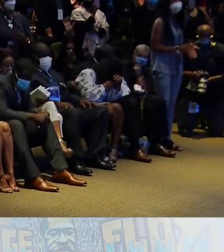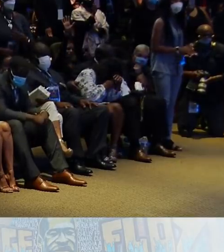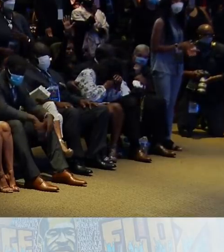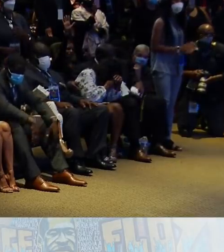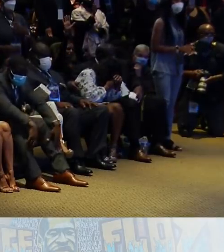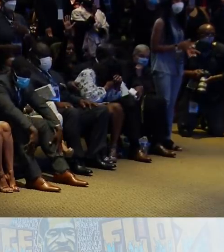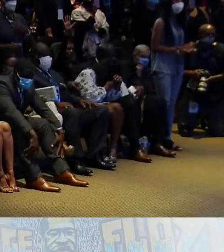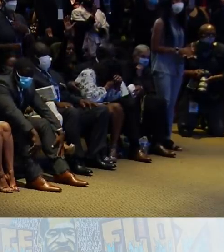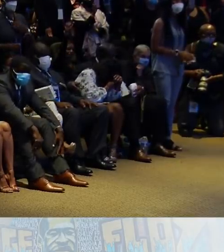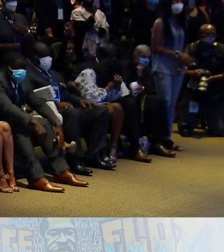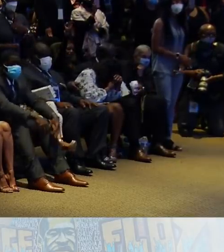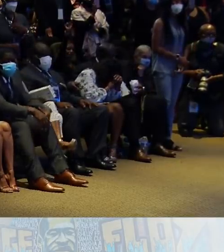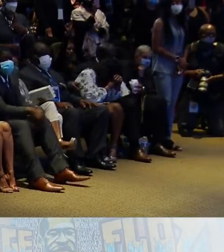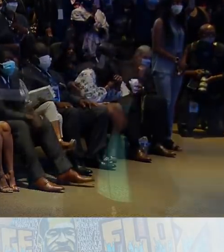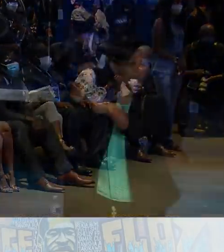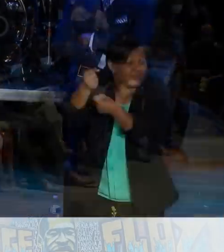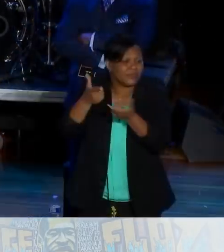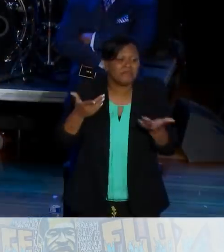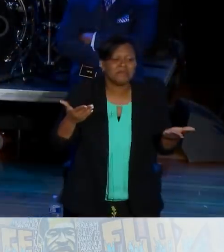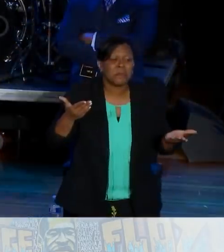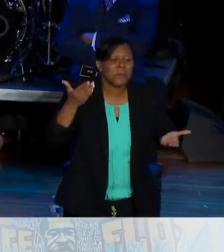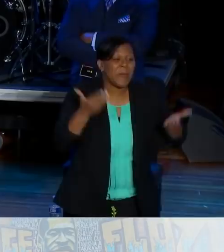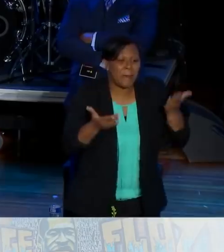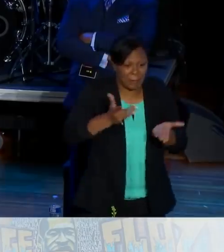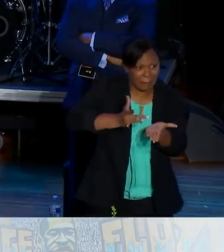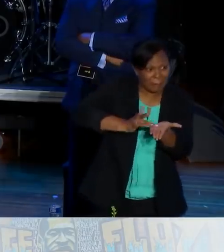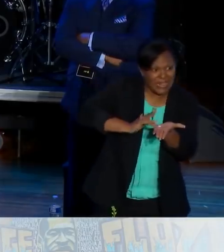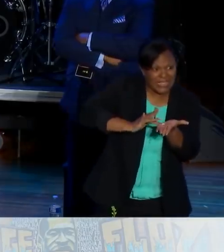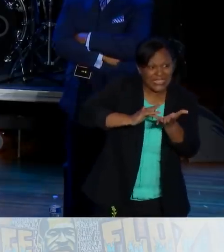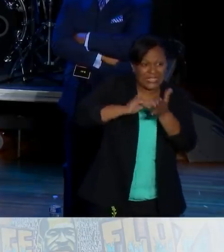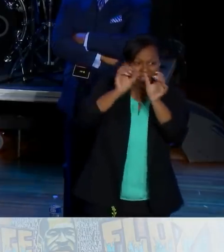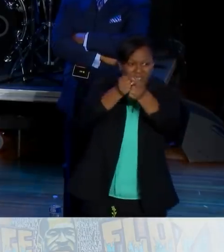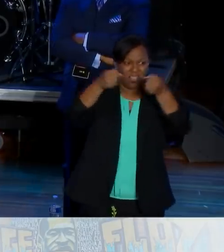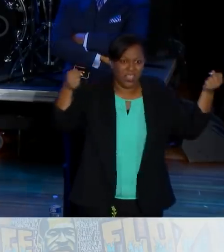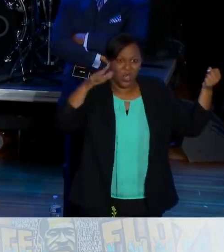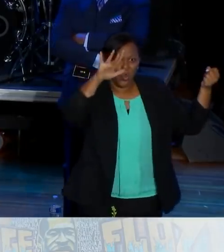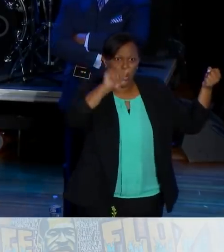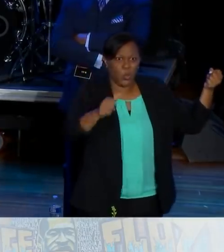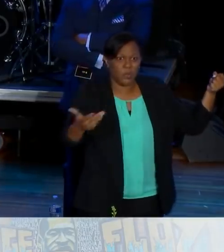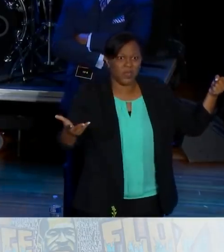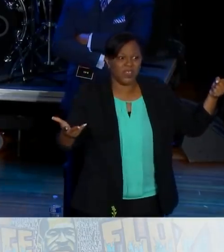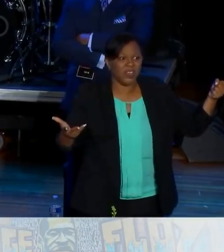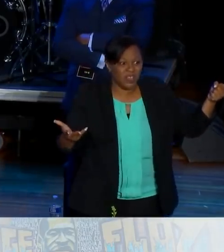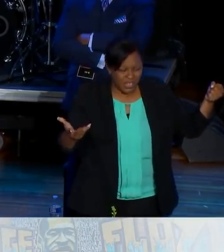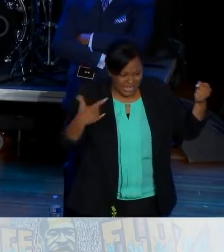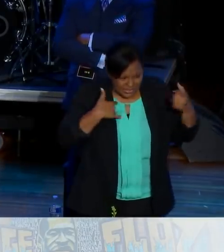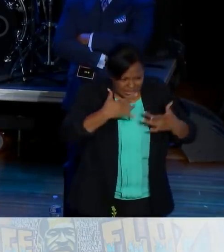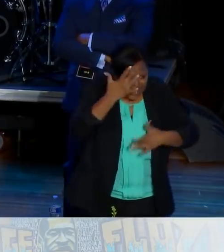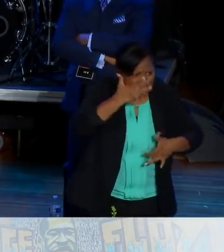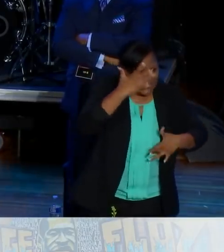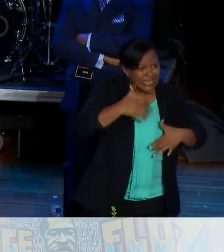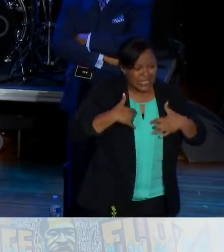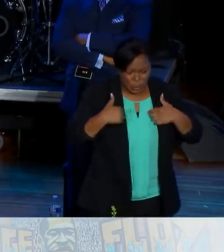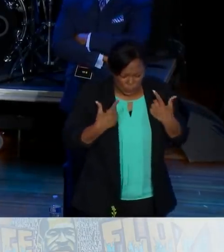BILLS AND NO MONEY, BUT YOU SAY HE WILL PROVIDE ALL OF MY NEEDS, FAITH IS WHEN YOU GOT NO